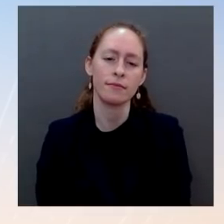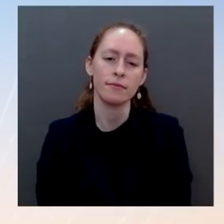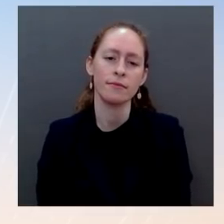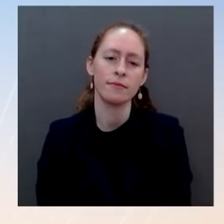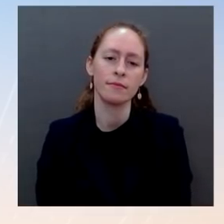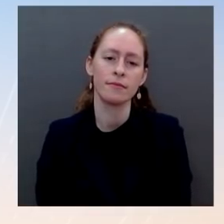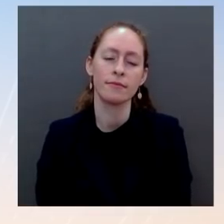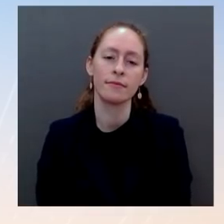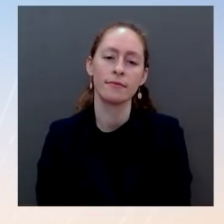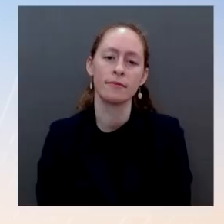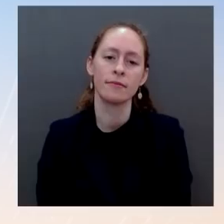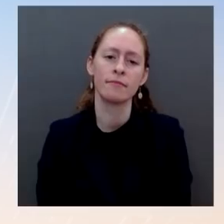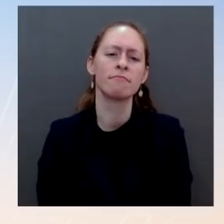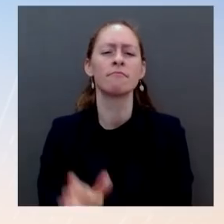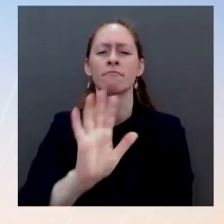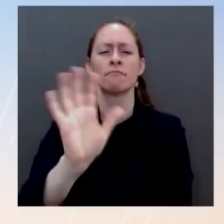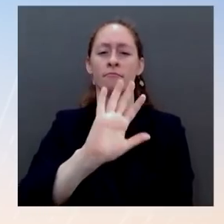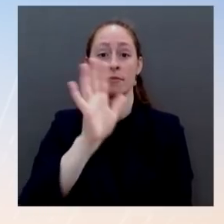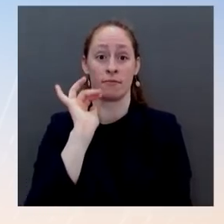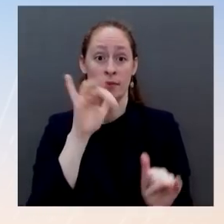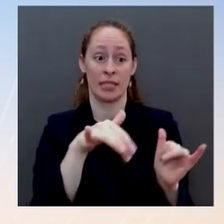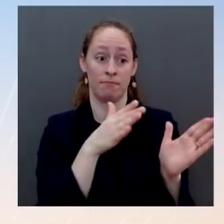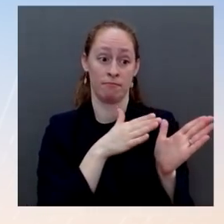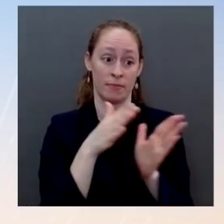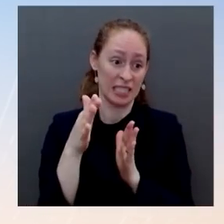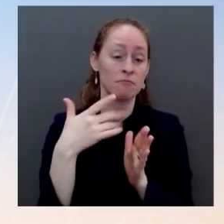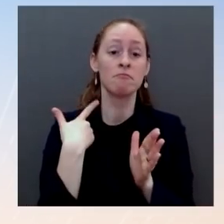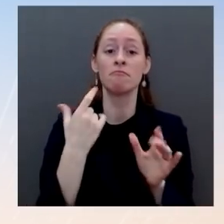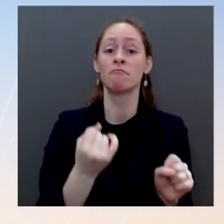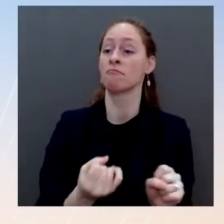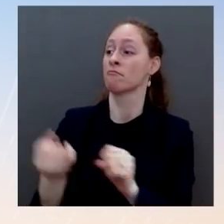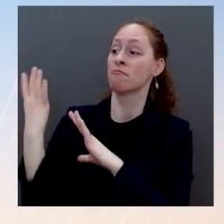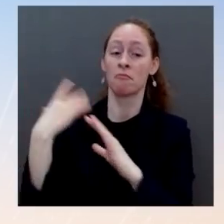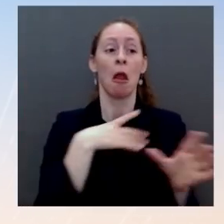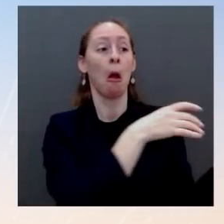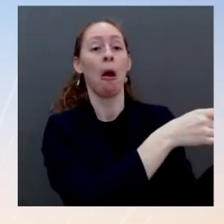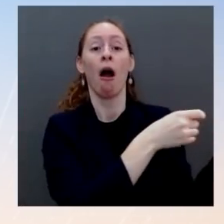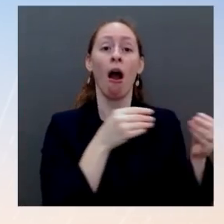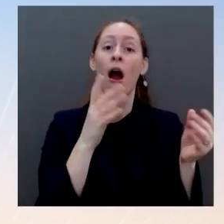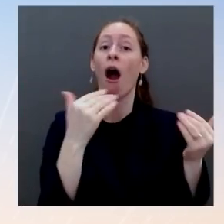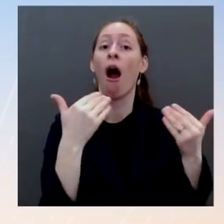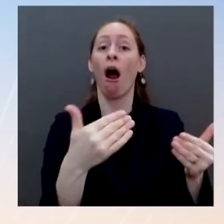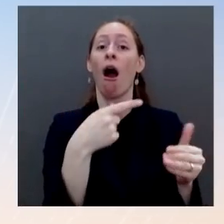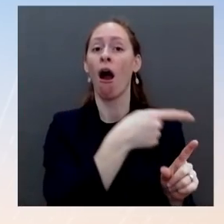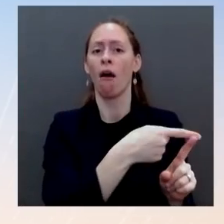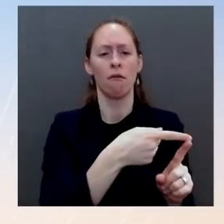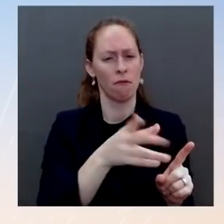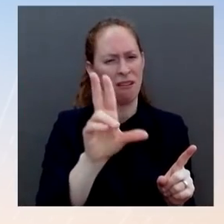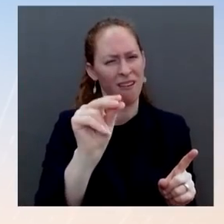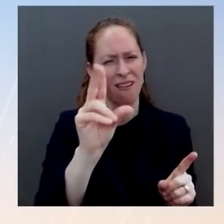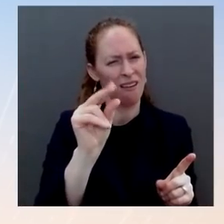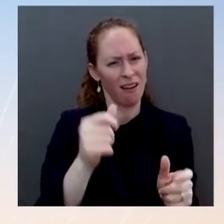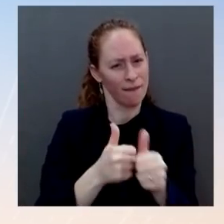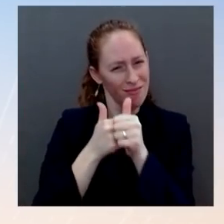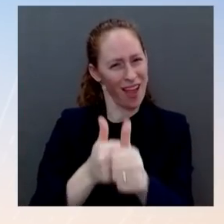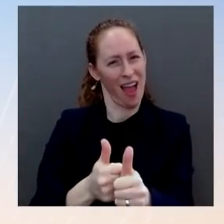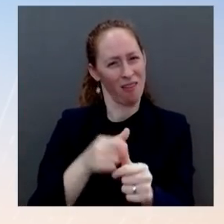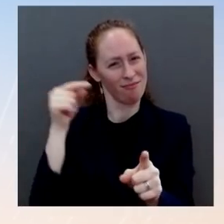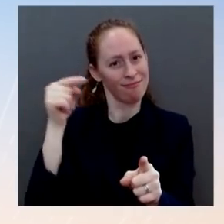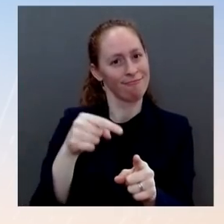and the John Lewis Voting Rights Advancement Act. That is why our focus is on those. And just as a reminder: The Freedom to Vote Act